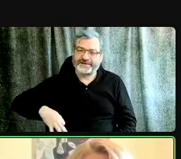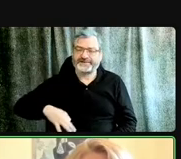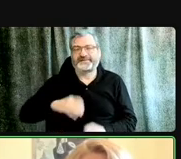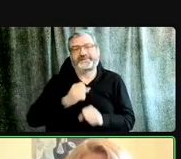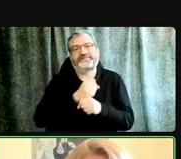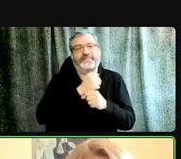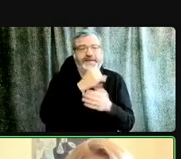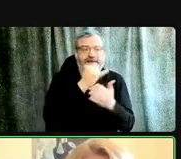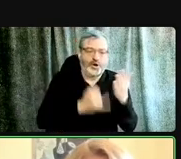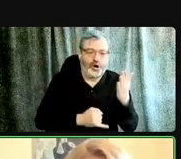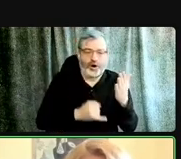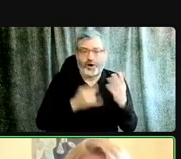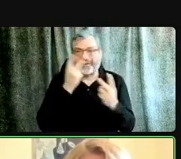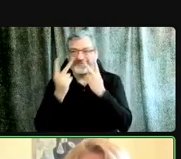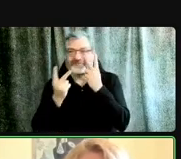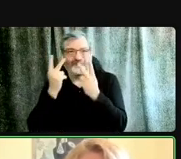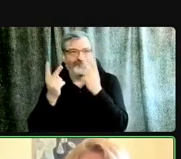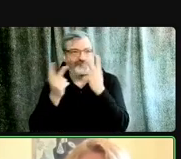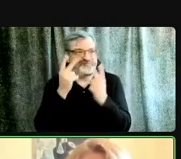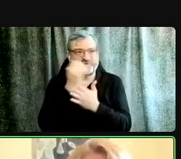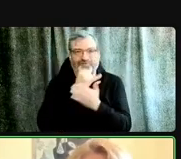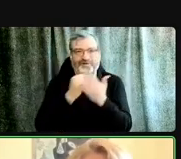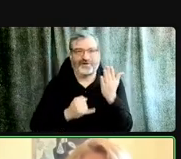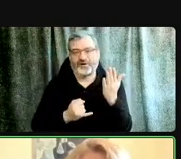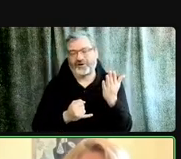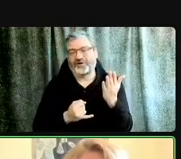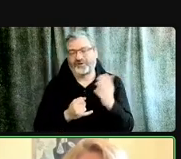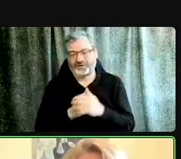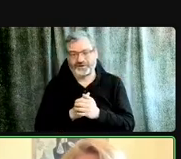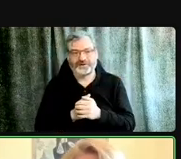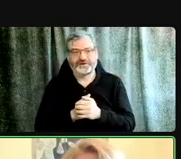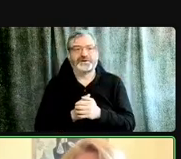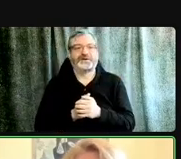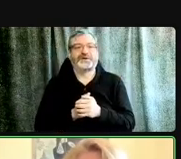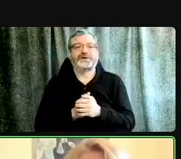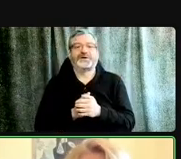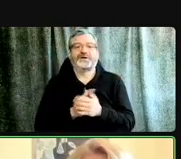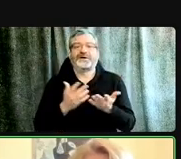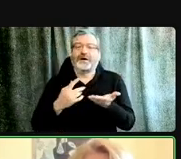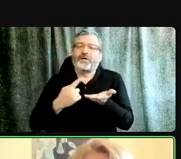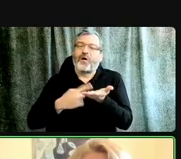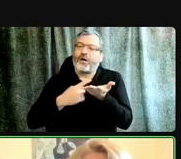And we always talk about how museums are a place of solace and calm.